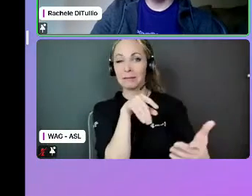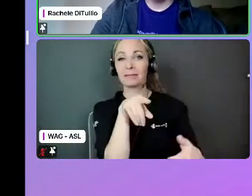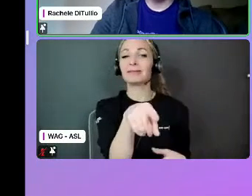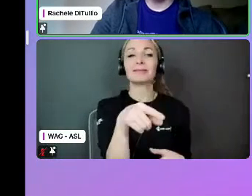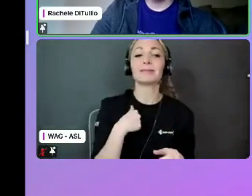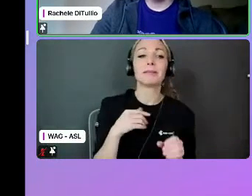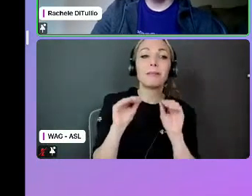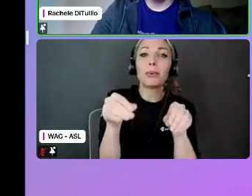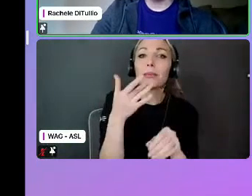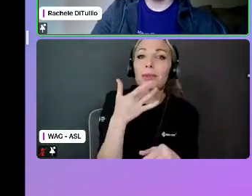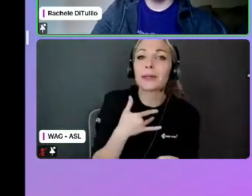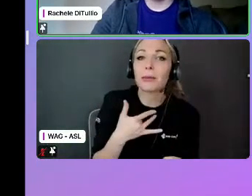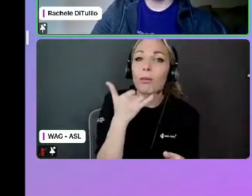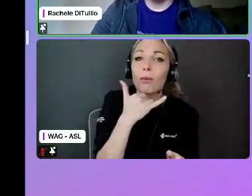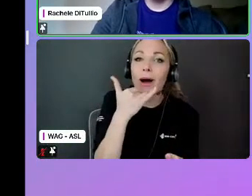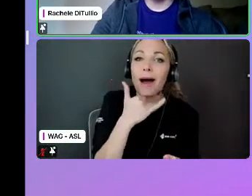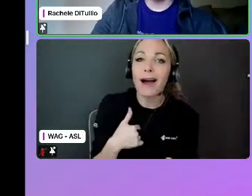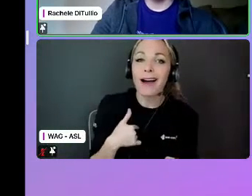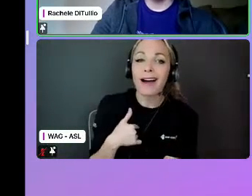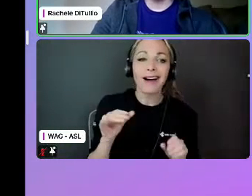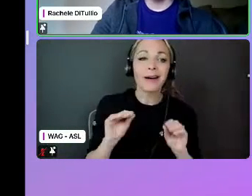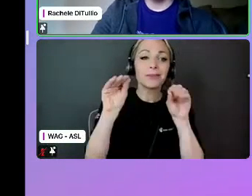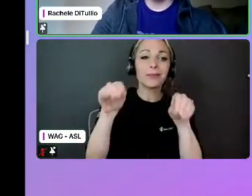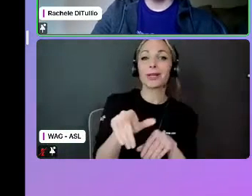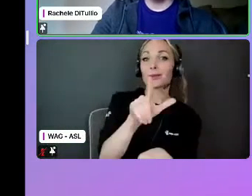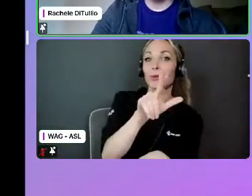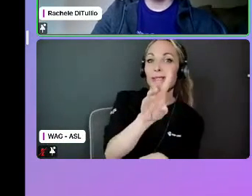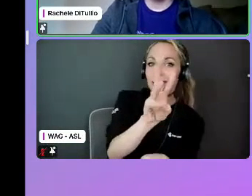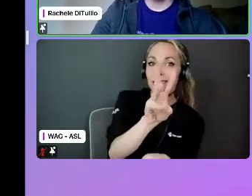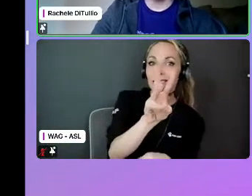M/D/Y. I have a screenshot of the slide here that shows